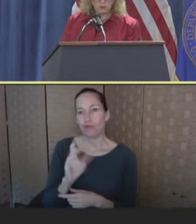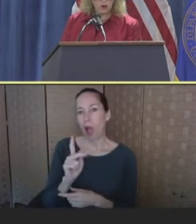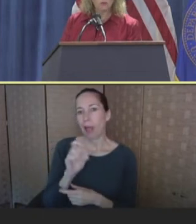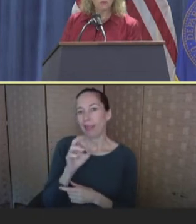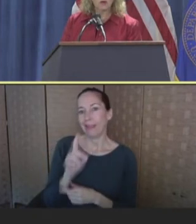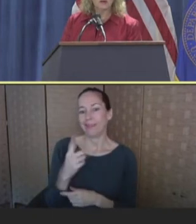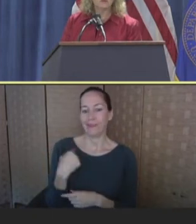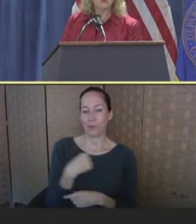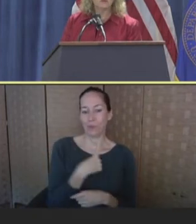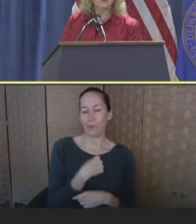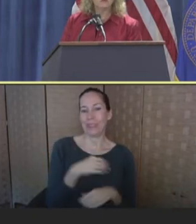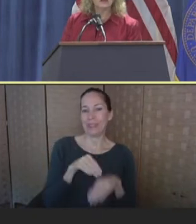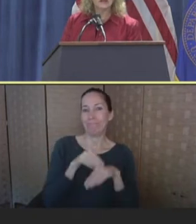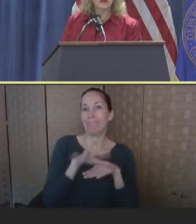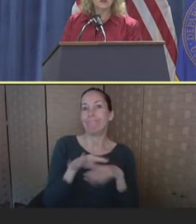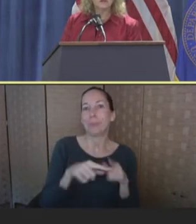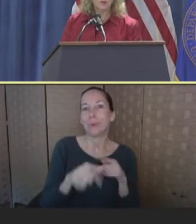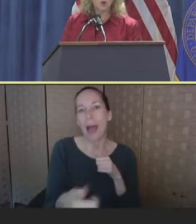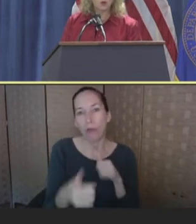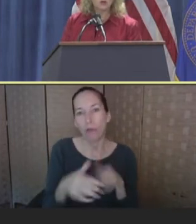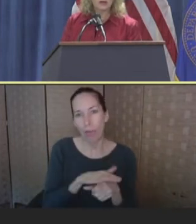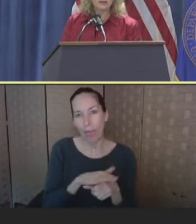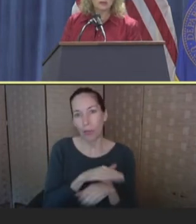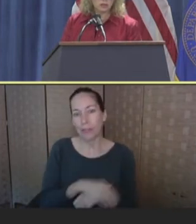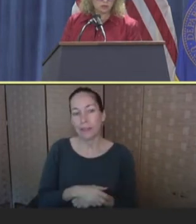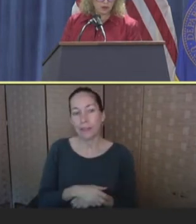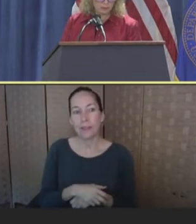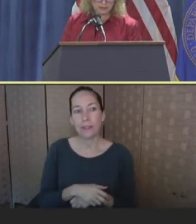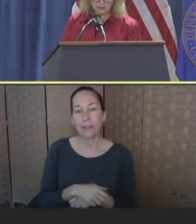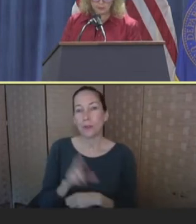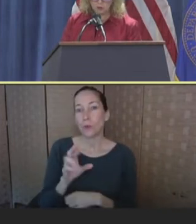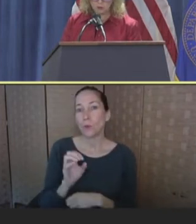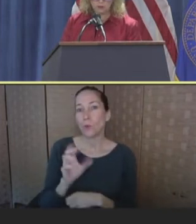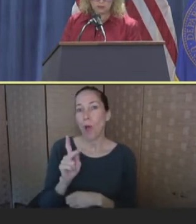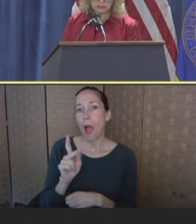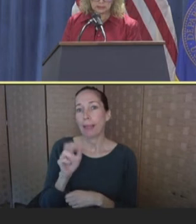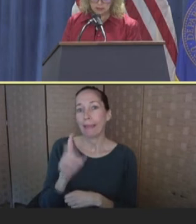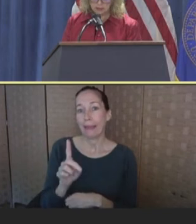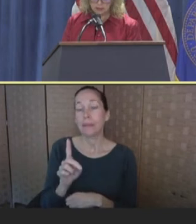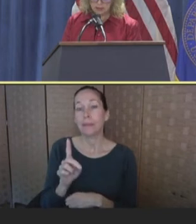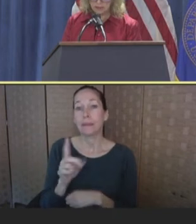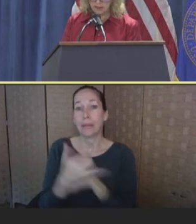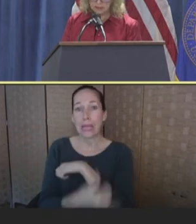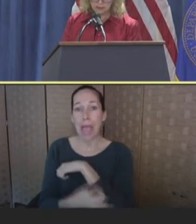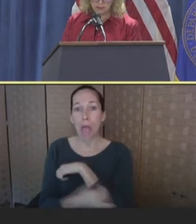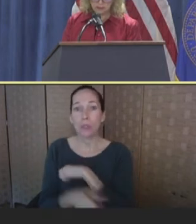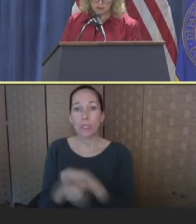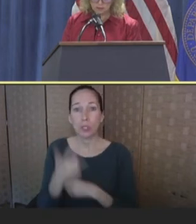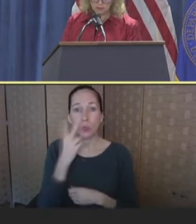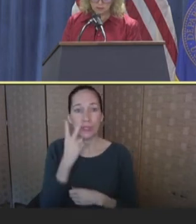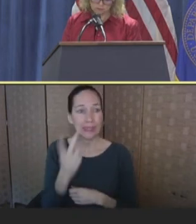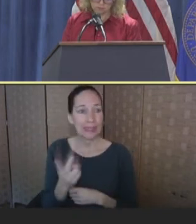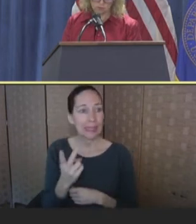So, for our Rockland County polio vaccination rate by zip code, you can see that in the